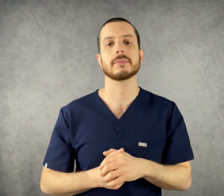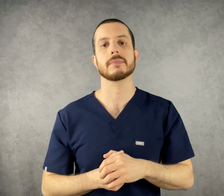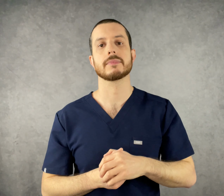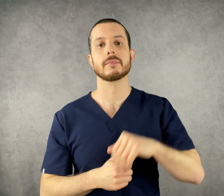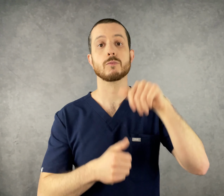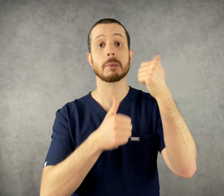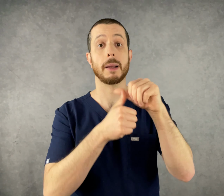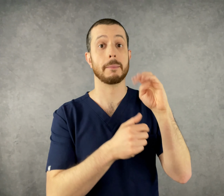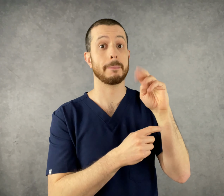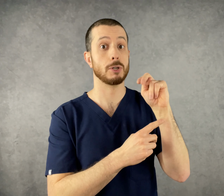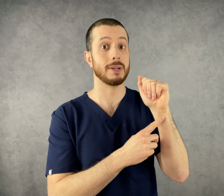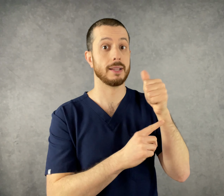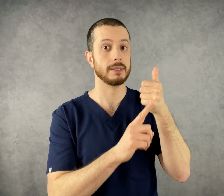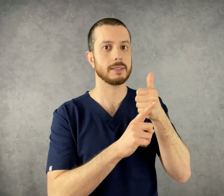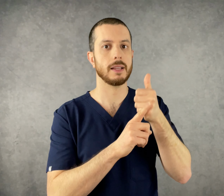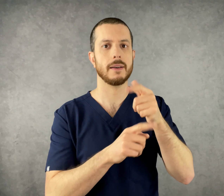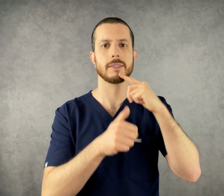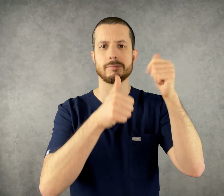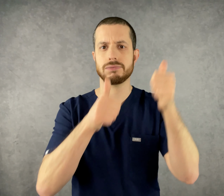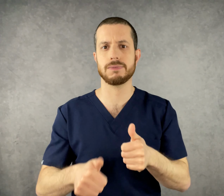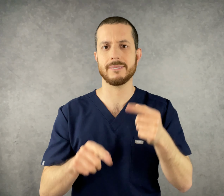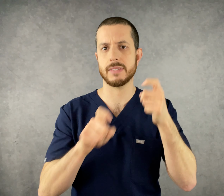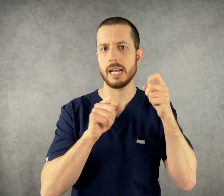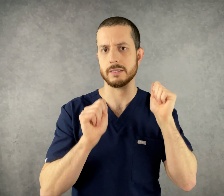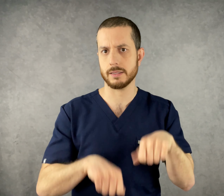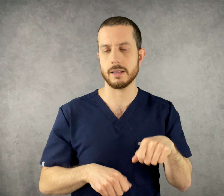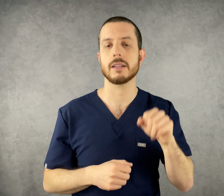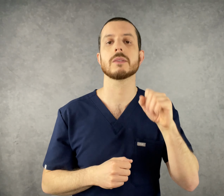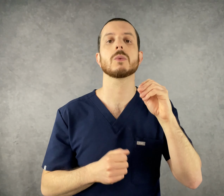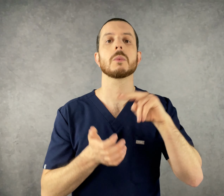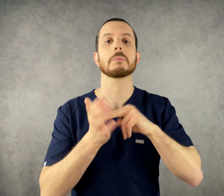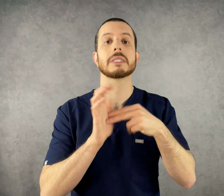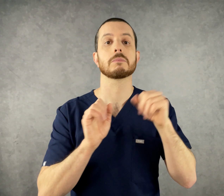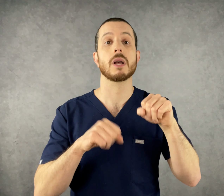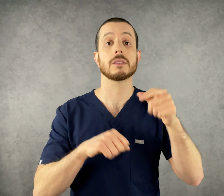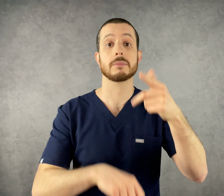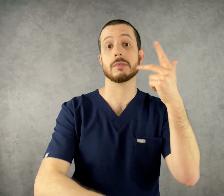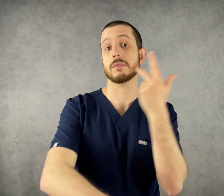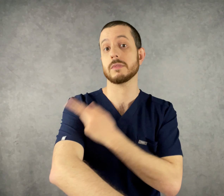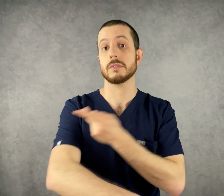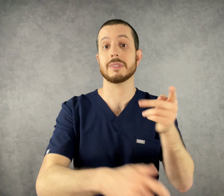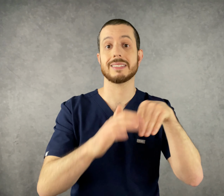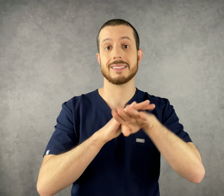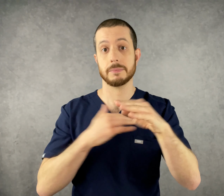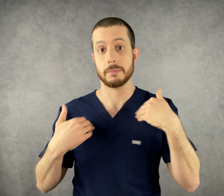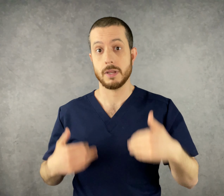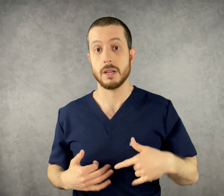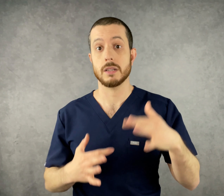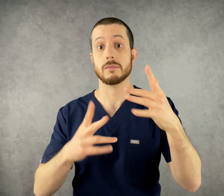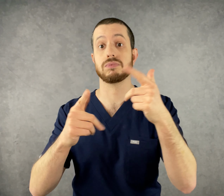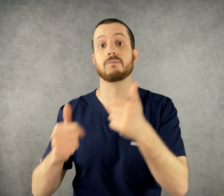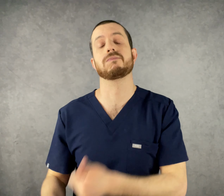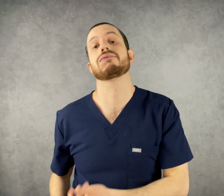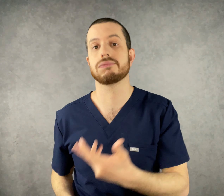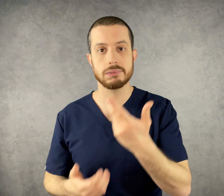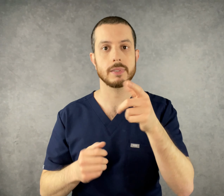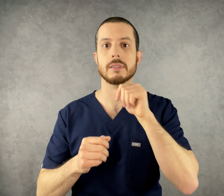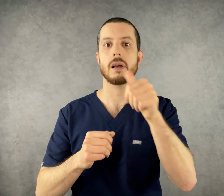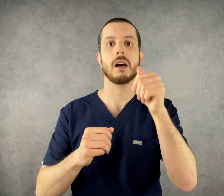Again, remember mRNA can degrade very quickly. That means its possible that it will enter your body and degrade too quickly.